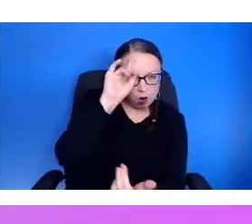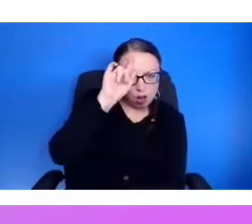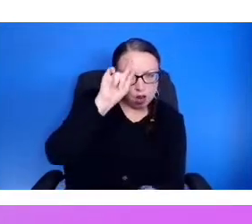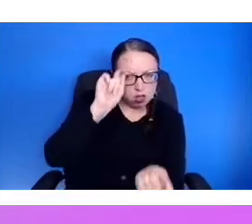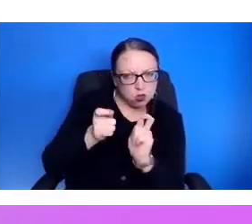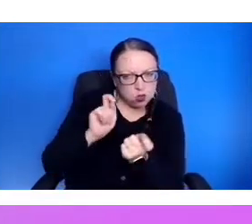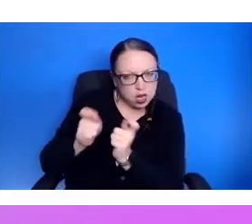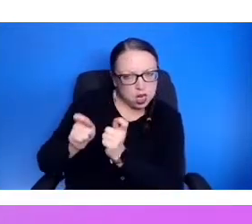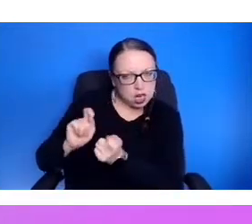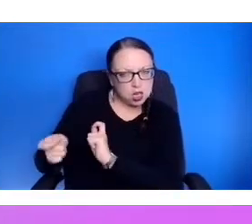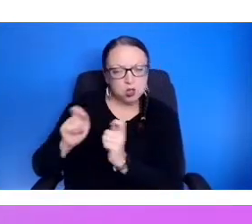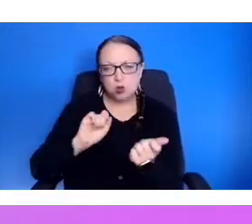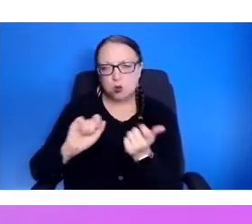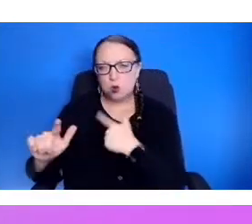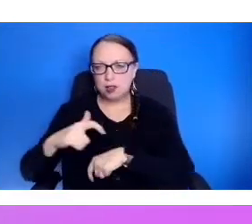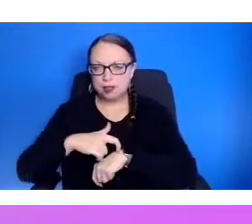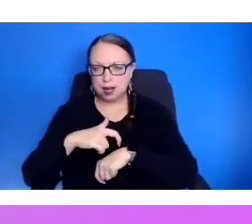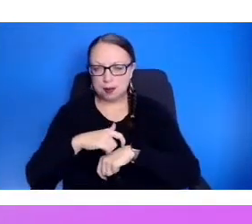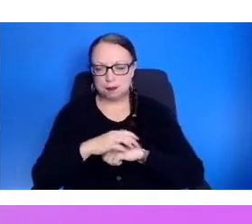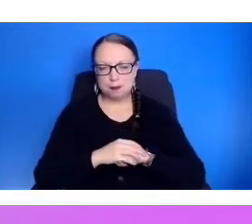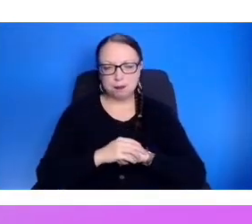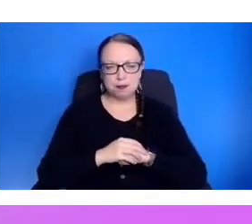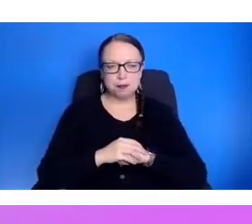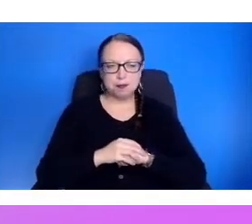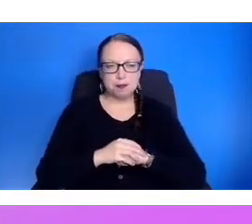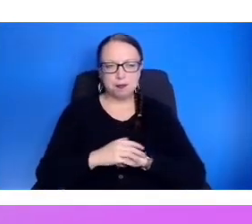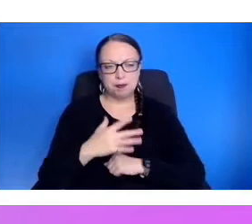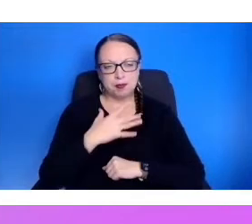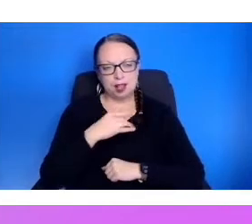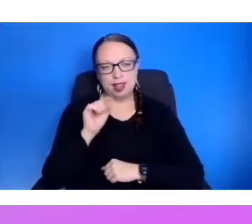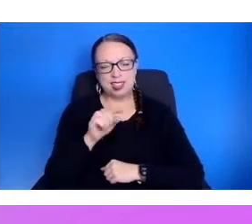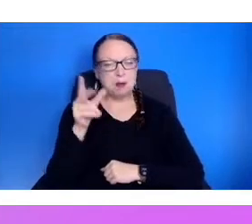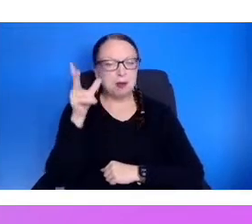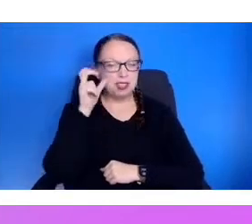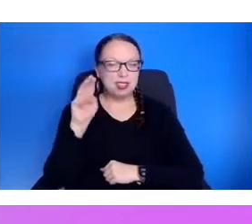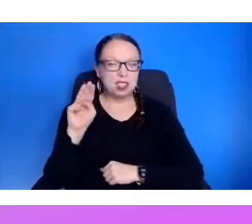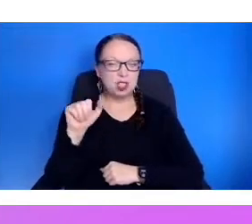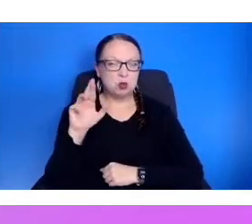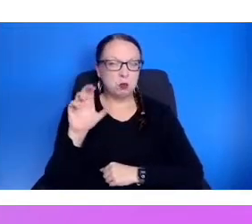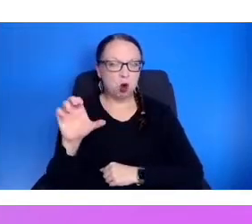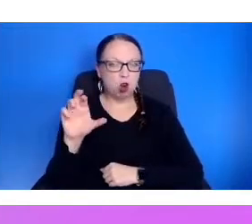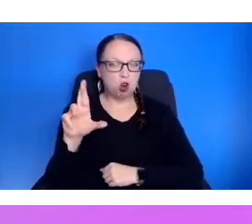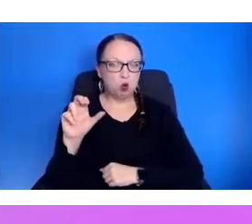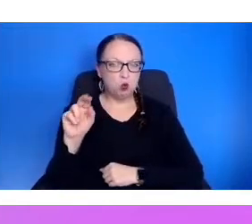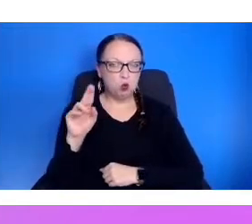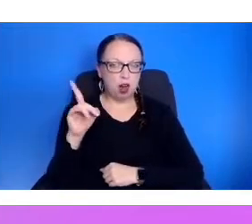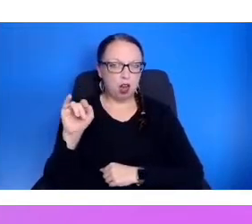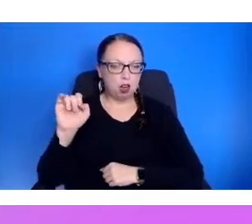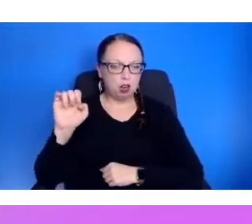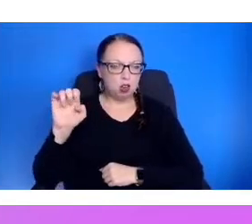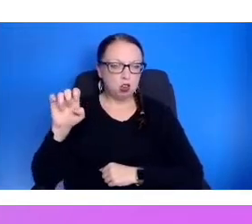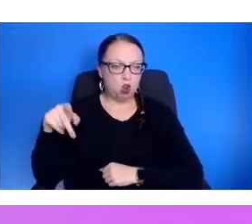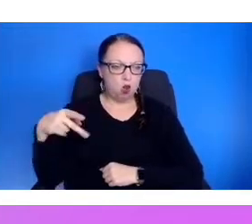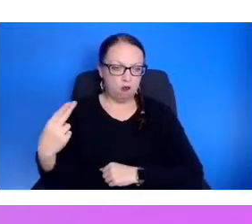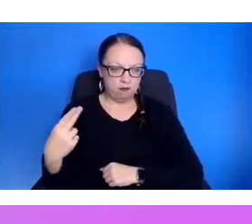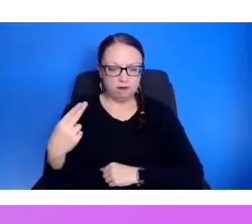And I really like this I've been listening to Mark Randolph lately he's just put out one of his books is the Netflix founder